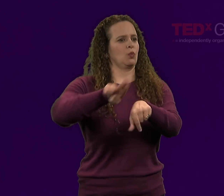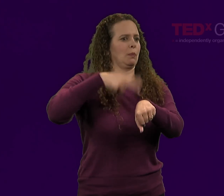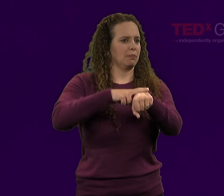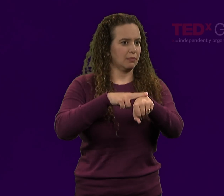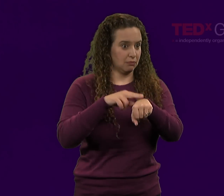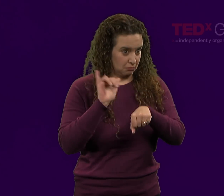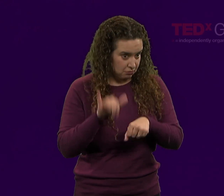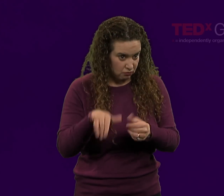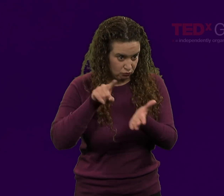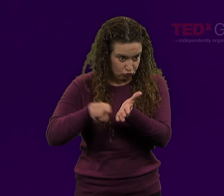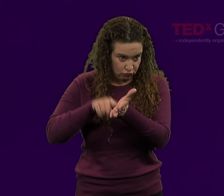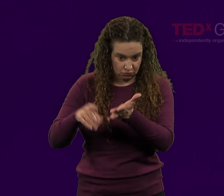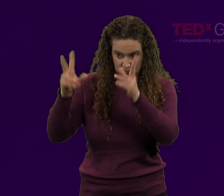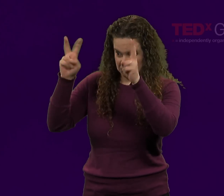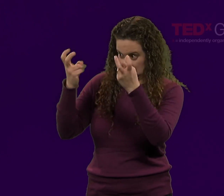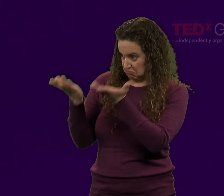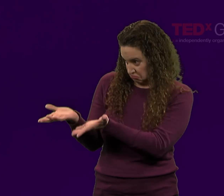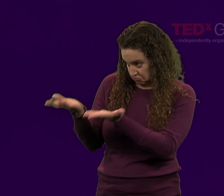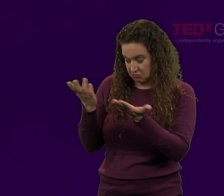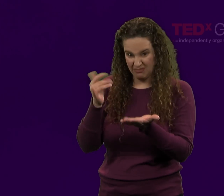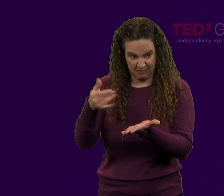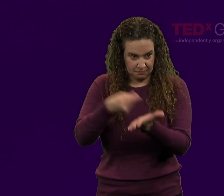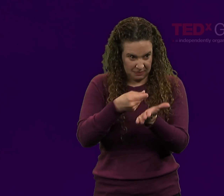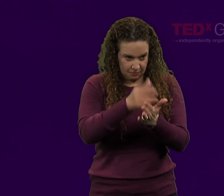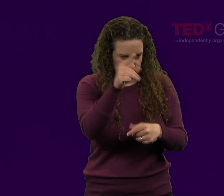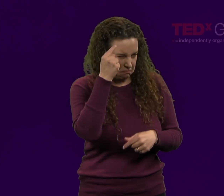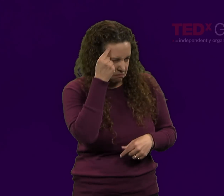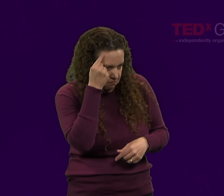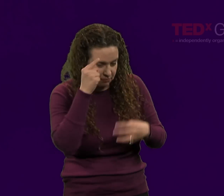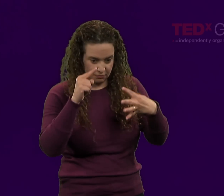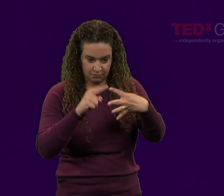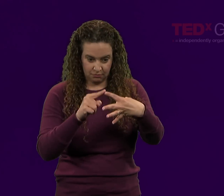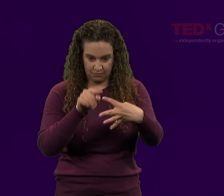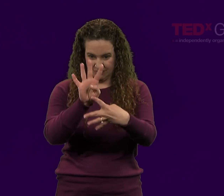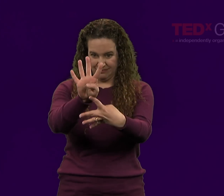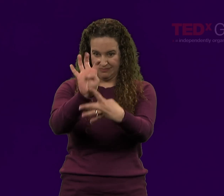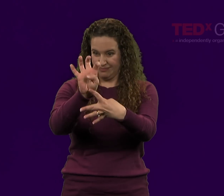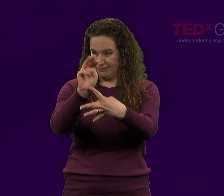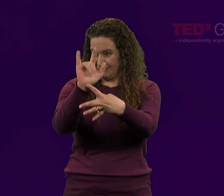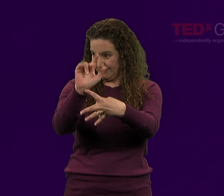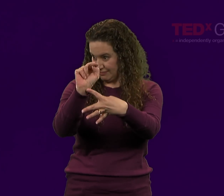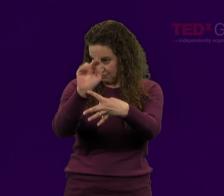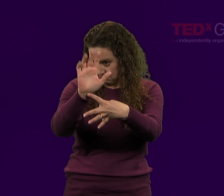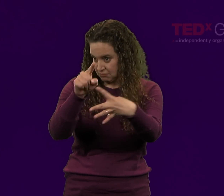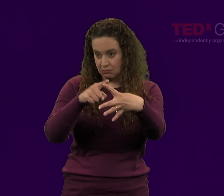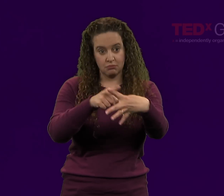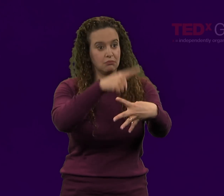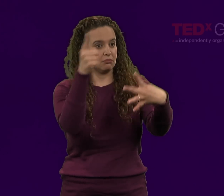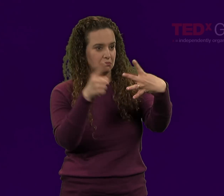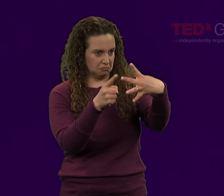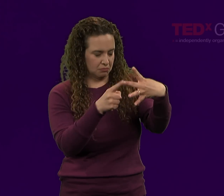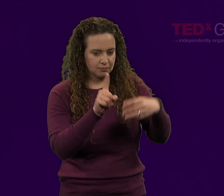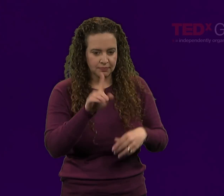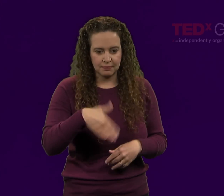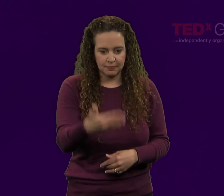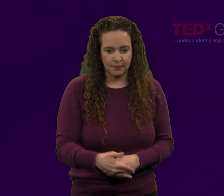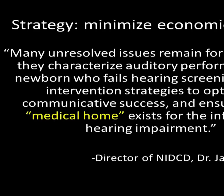to a state of normalcy who are deaf. So remember that number: 400 million dollars. Let's move to the next social institution.